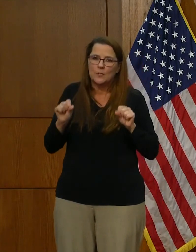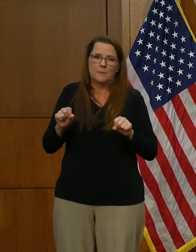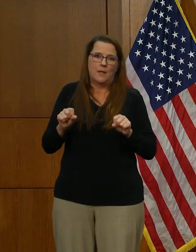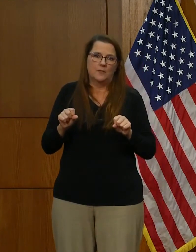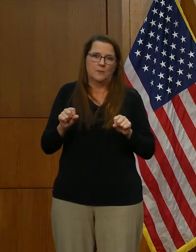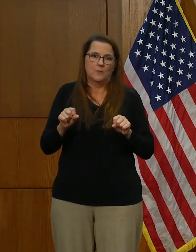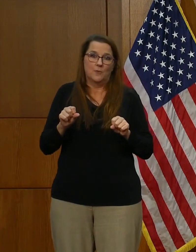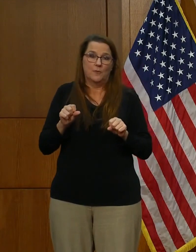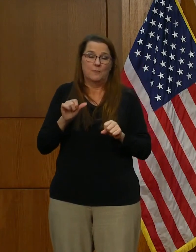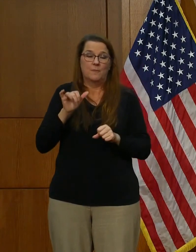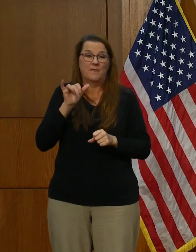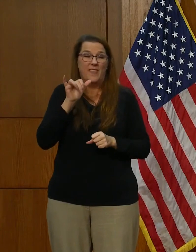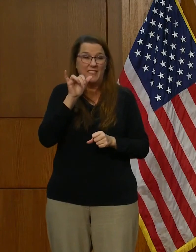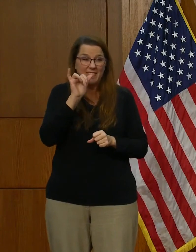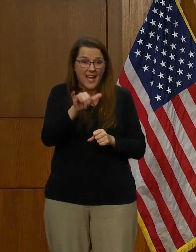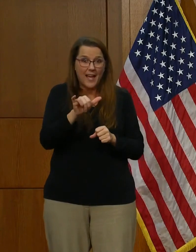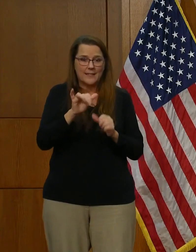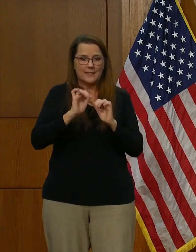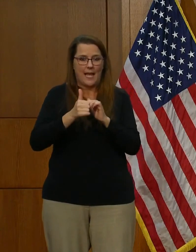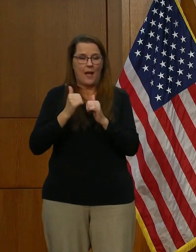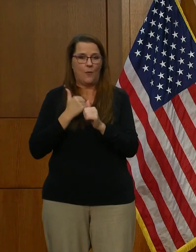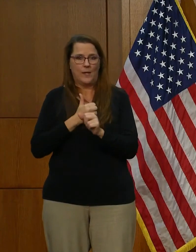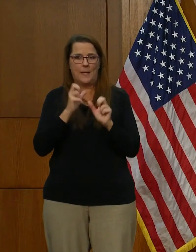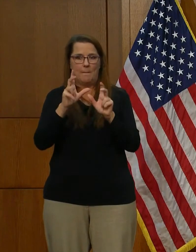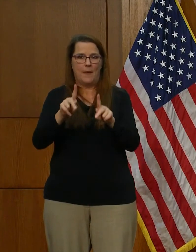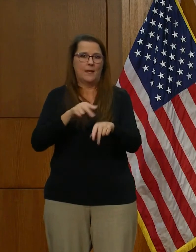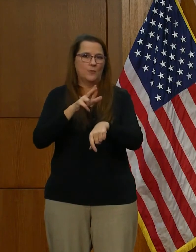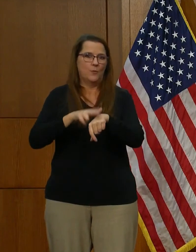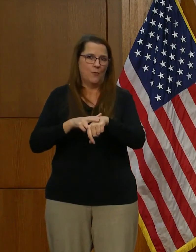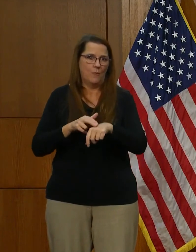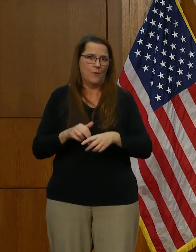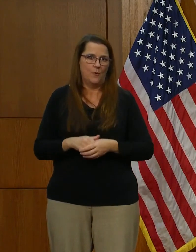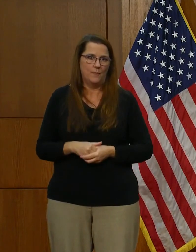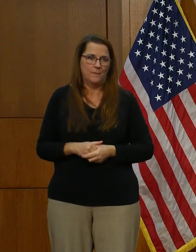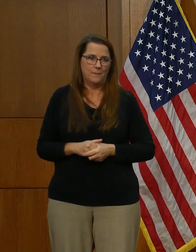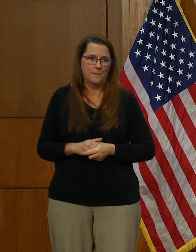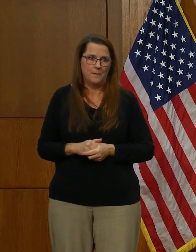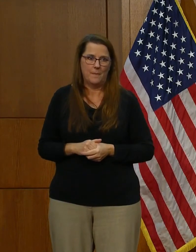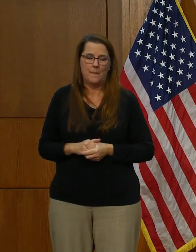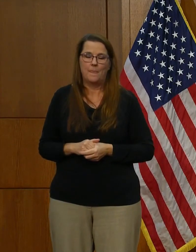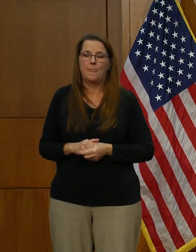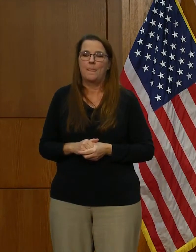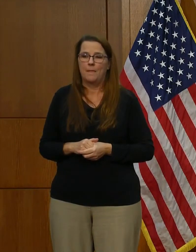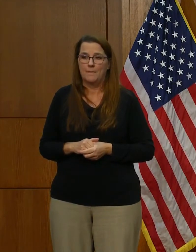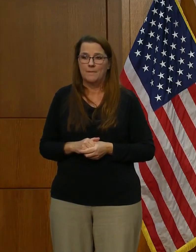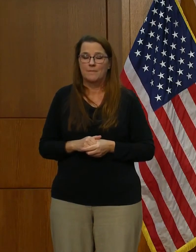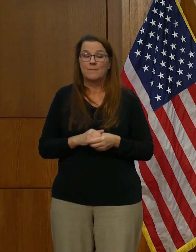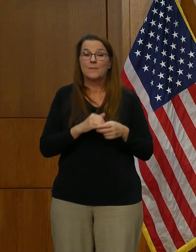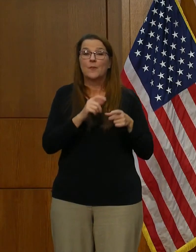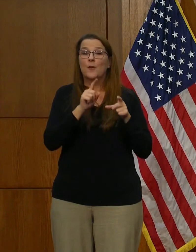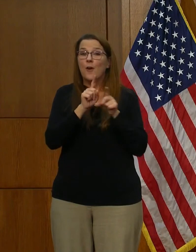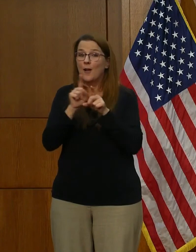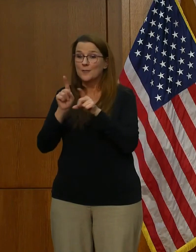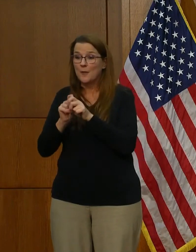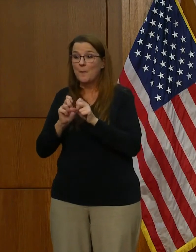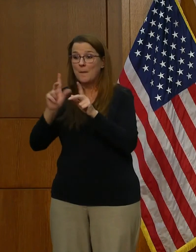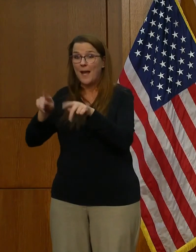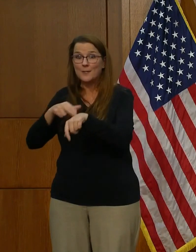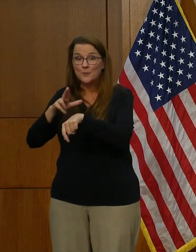WE'RE ABLE TO THIS IS LITERALLY